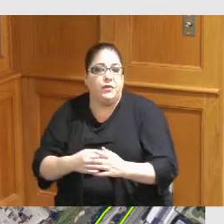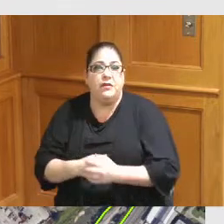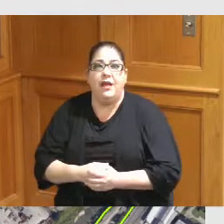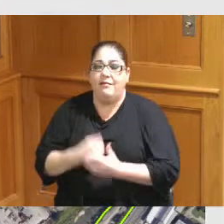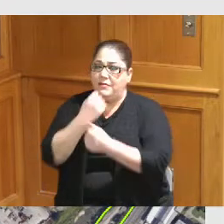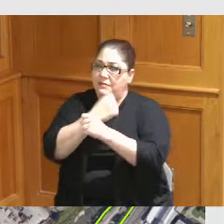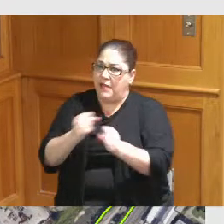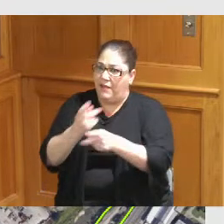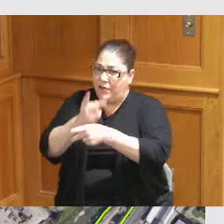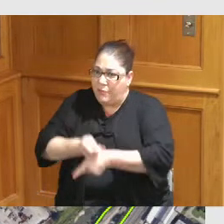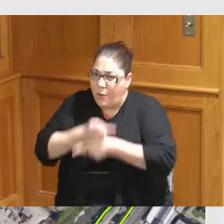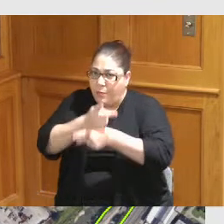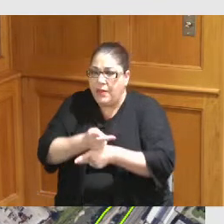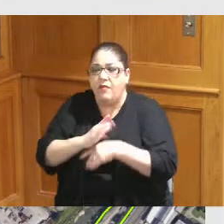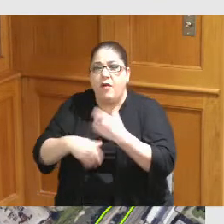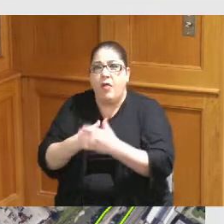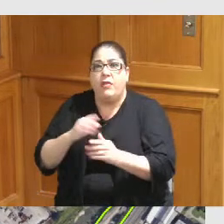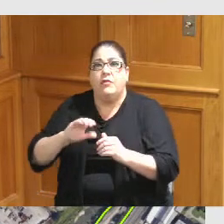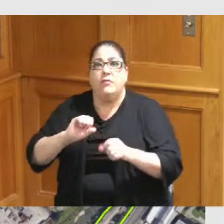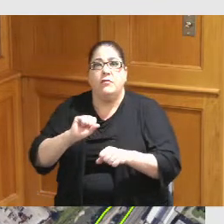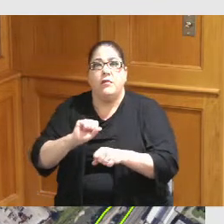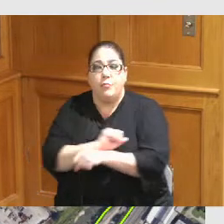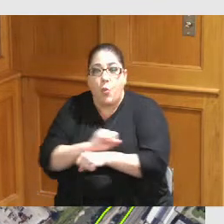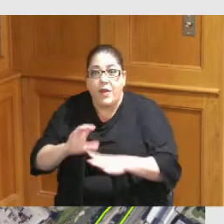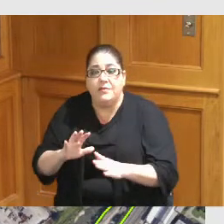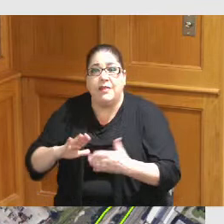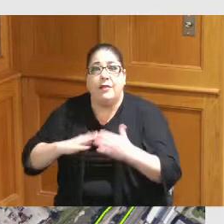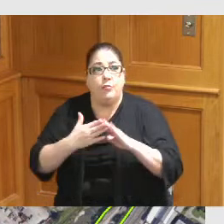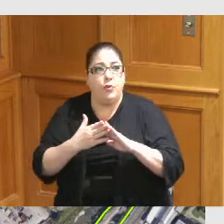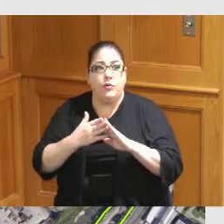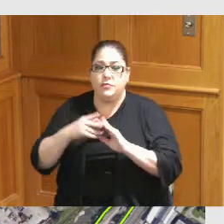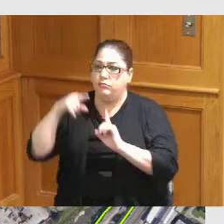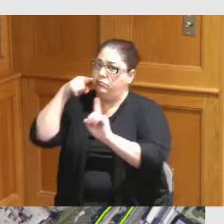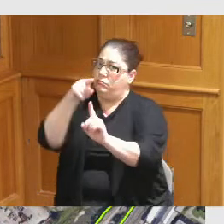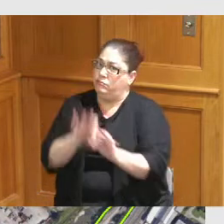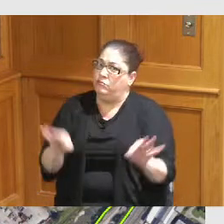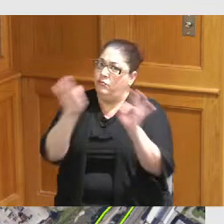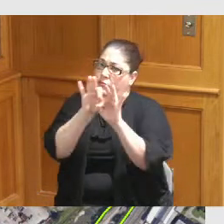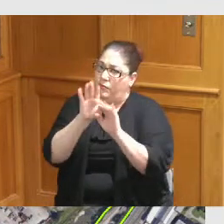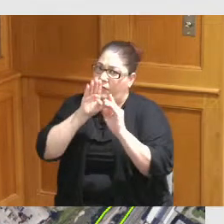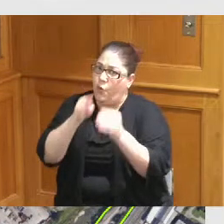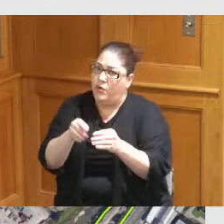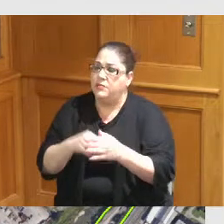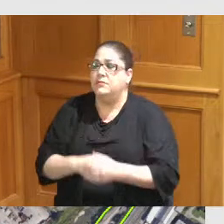our employees and the community is one of our key values continuing and expanding the production of